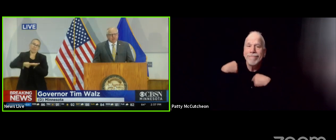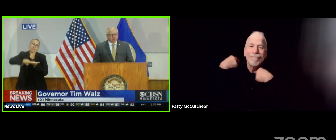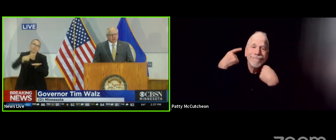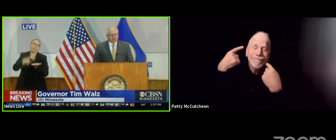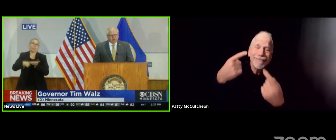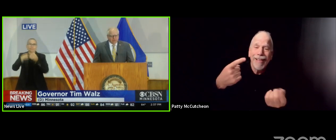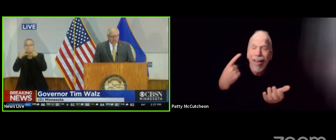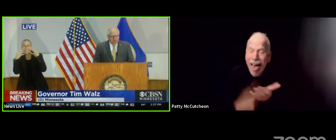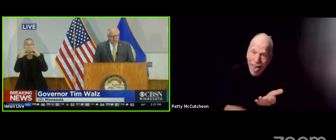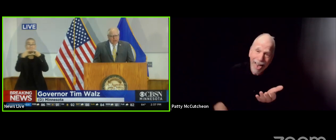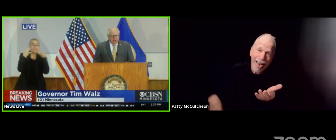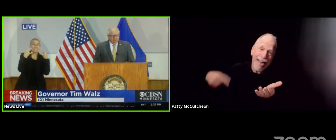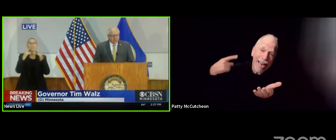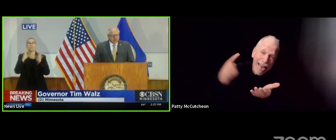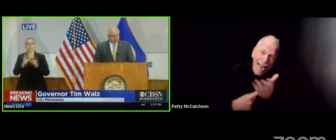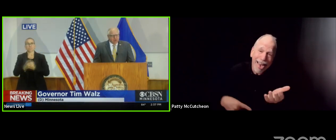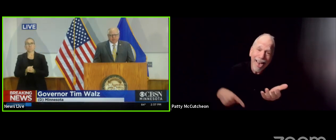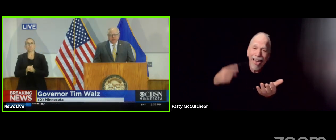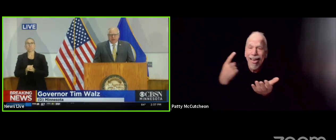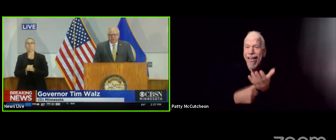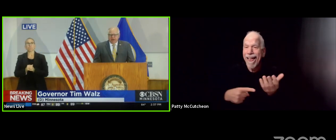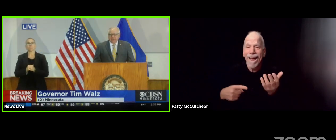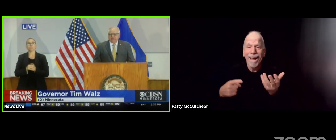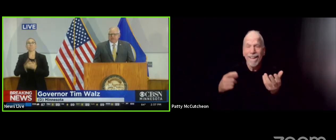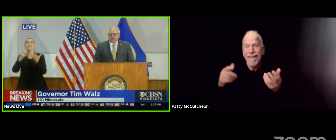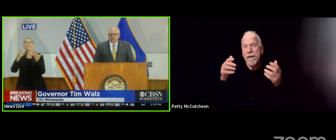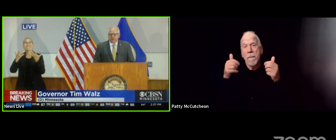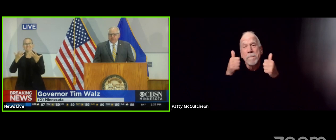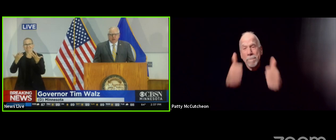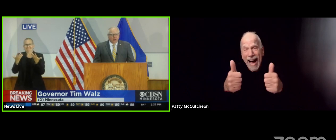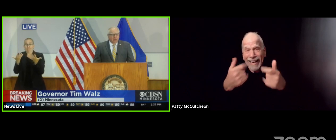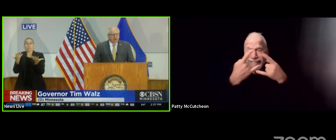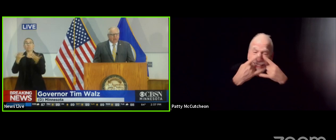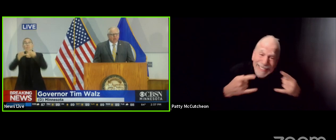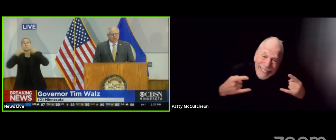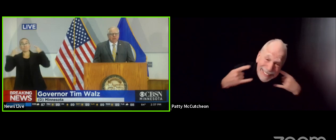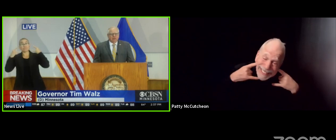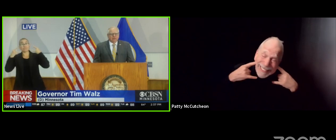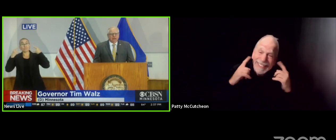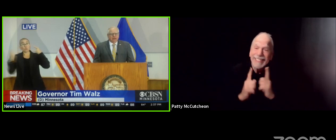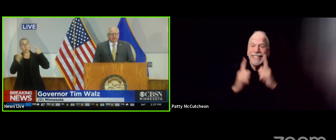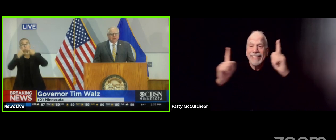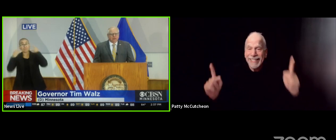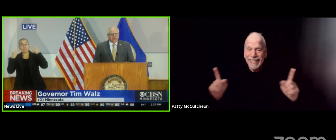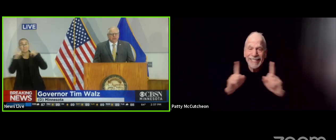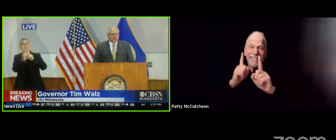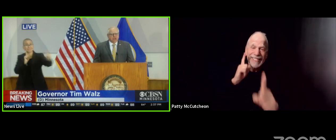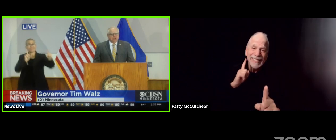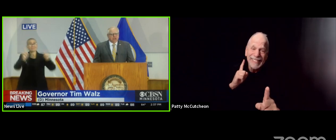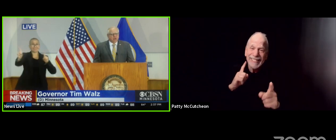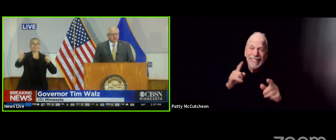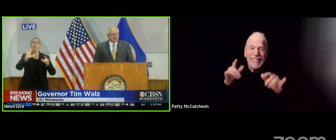SOCIAL DISTANCE. WE SAW THIS BECOME UNNECESSARILY POLITICAL. I WILL SAY THIS, THAT I CAN TELL YOU THIS IS CHANGING QUICKLY.